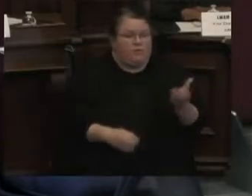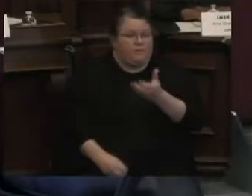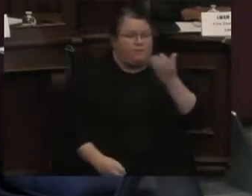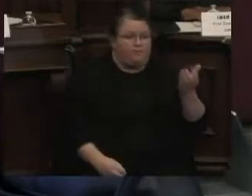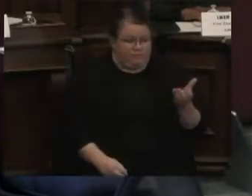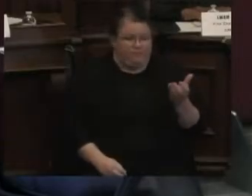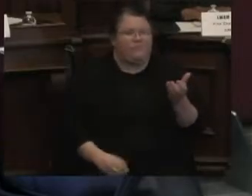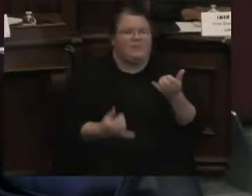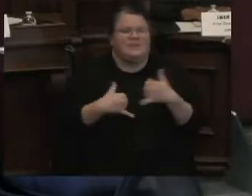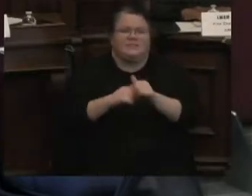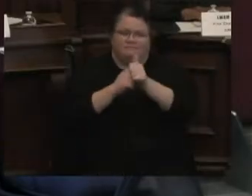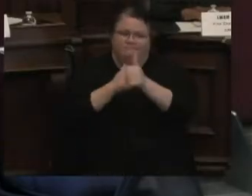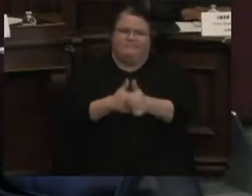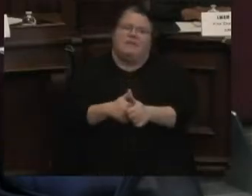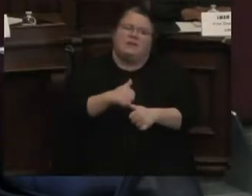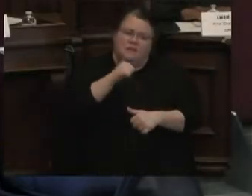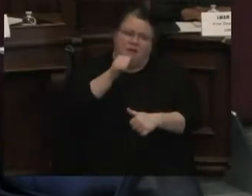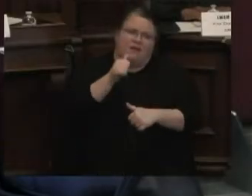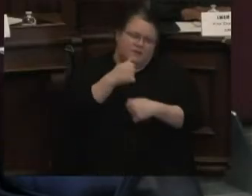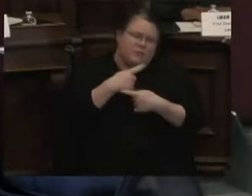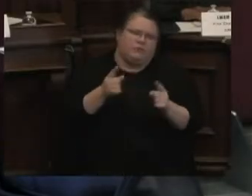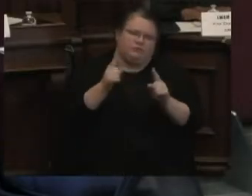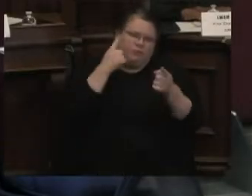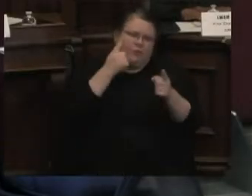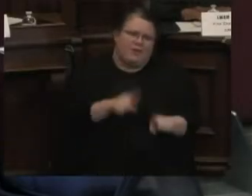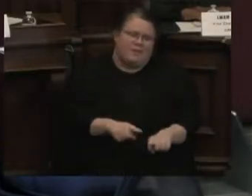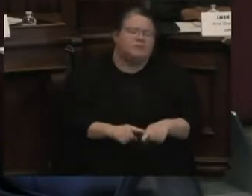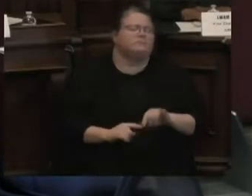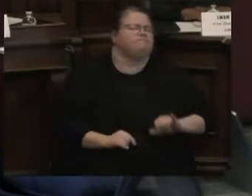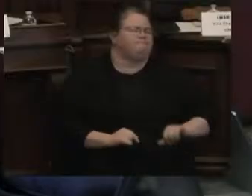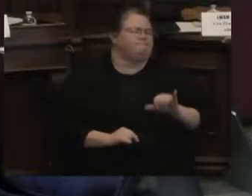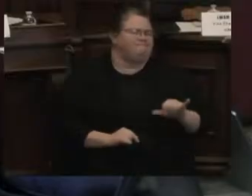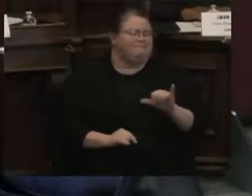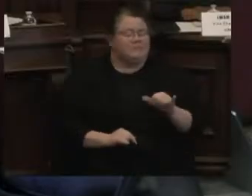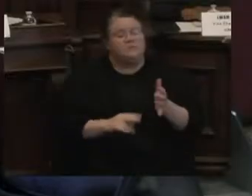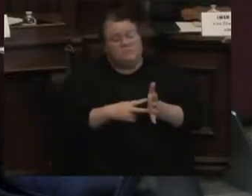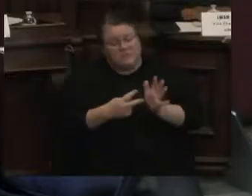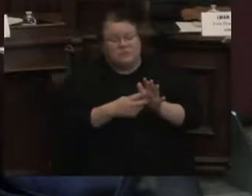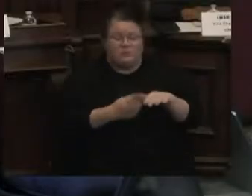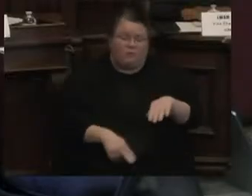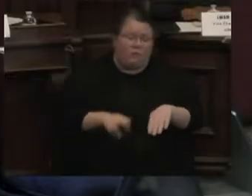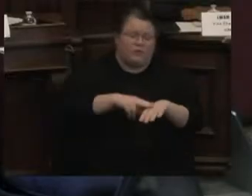answer that we don't use this